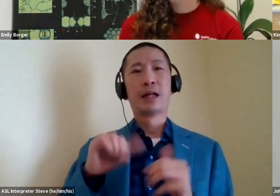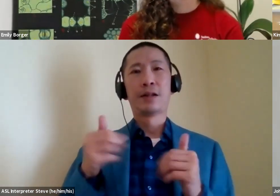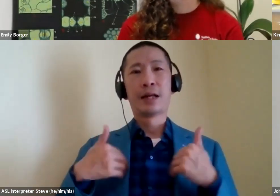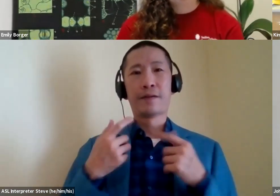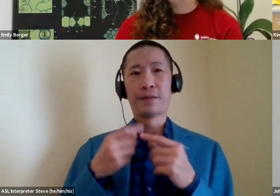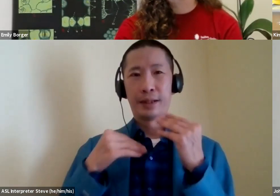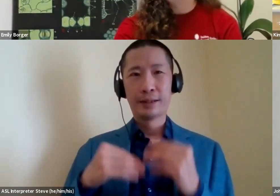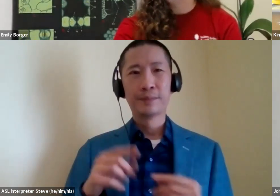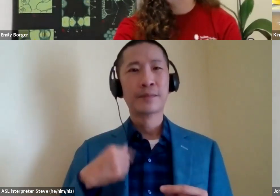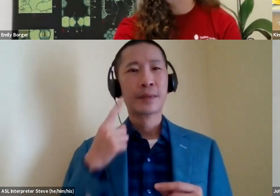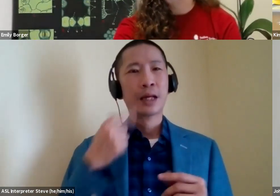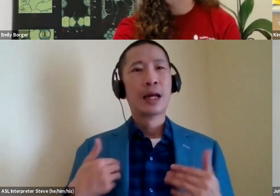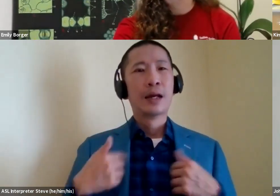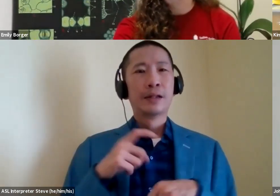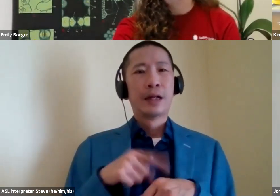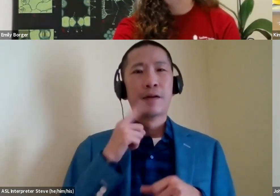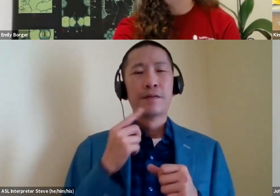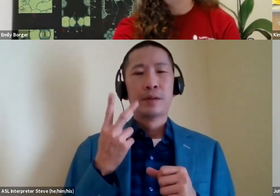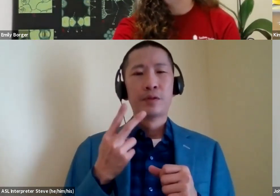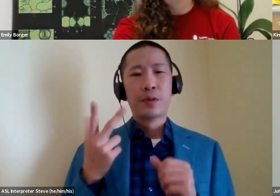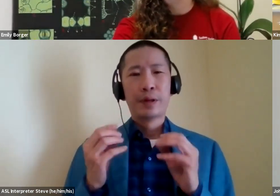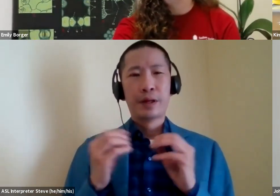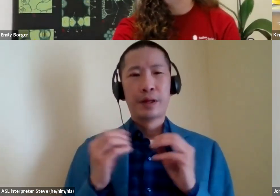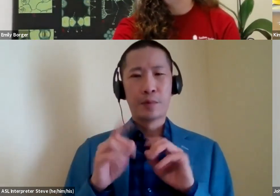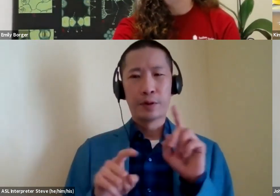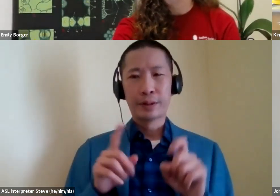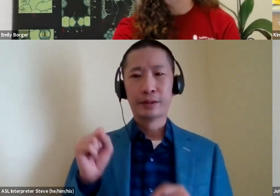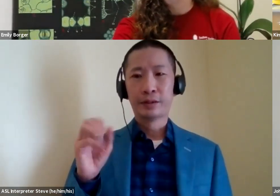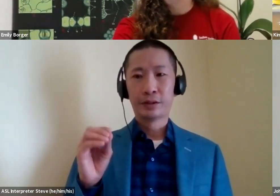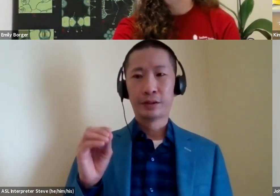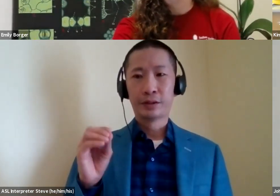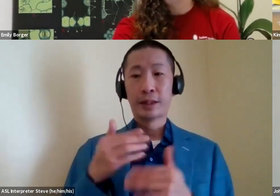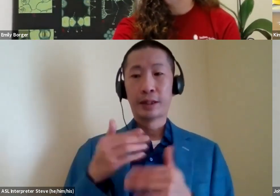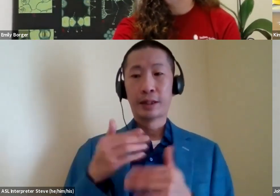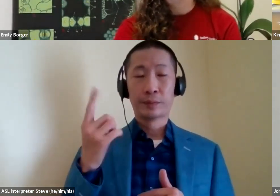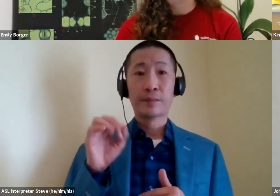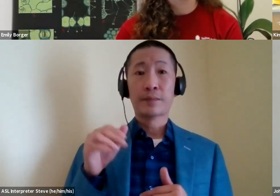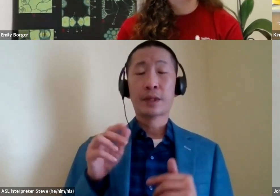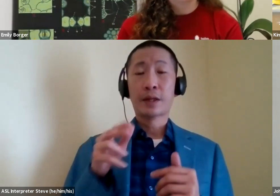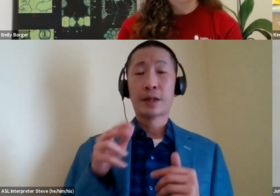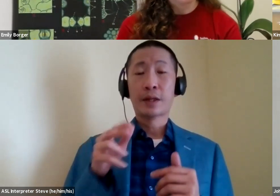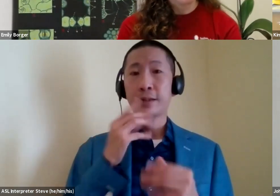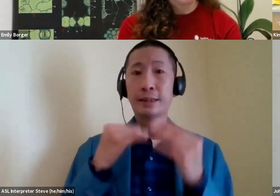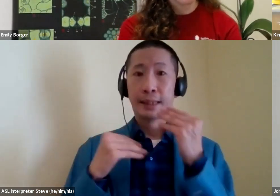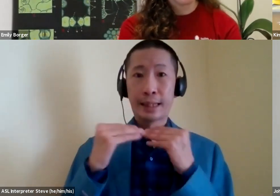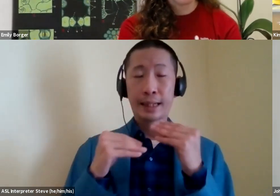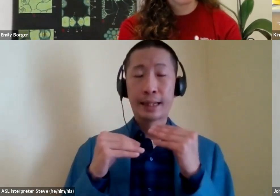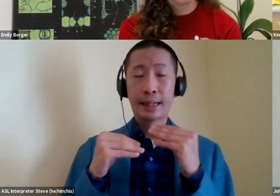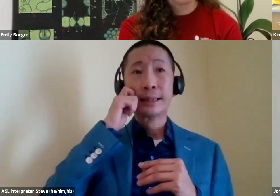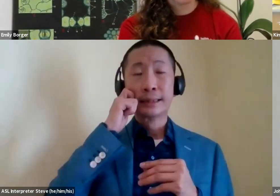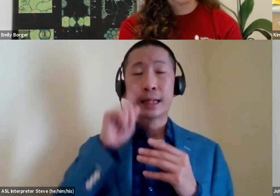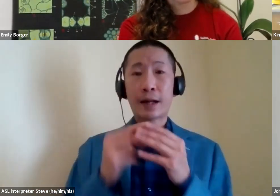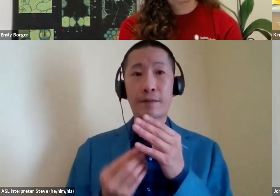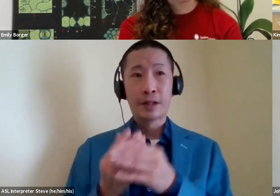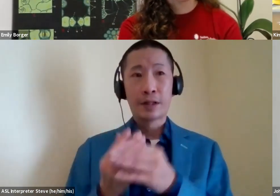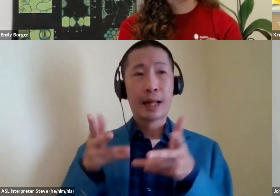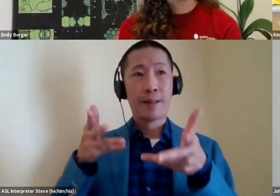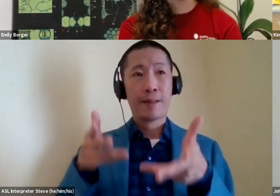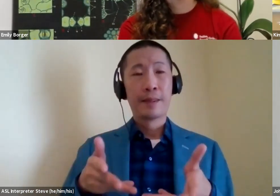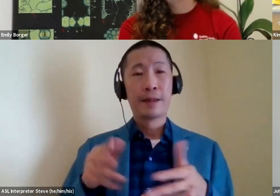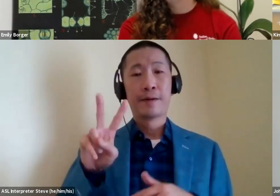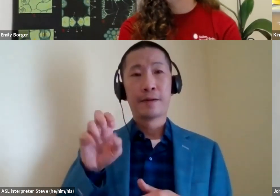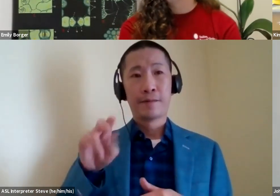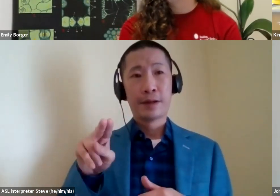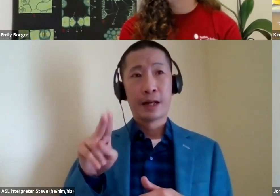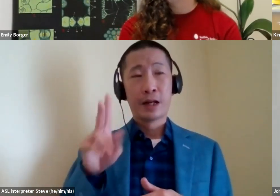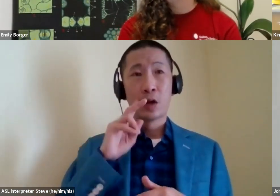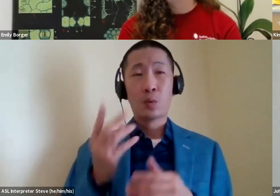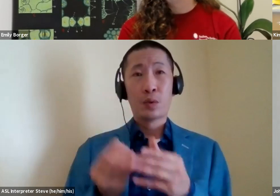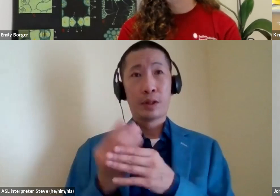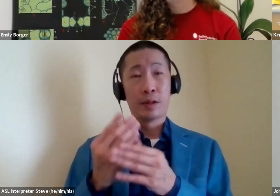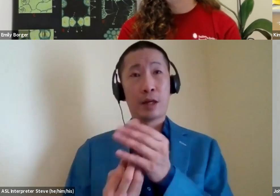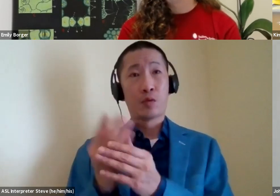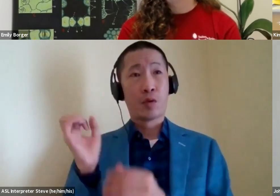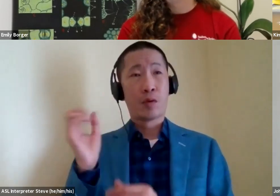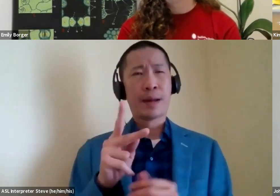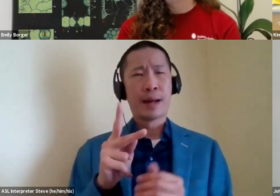Johanna (she/her) - AACPL: All right, I think we have time for maybe about two or three more questions, so the next one is if the insects eat the skin of the plant and leave the veins. Will the plant grow back and how would it grow back?